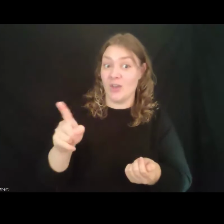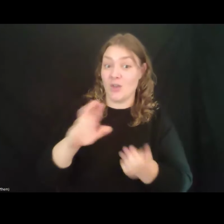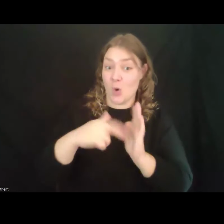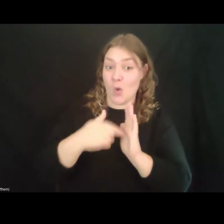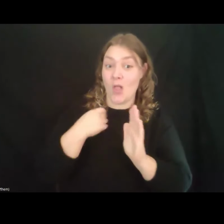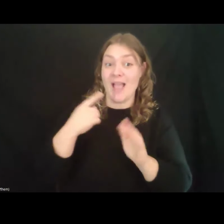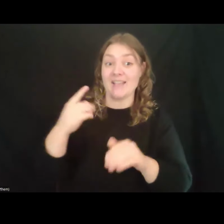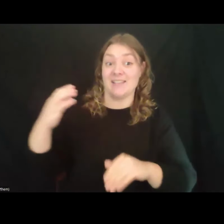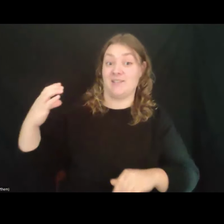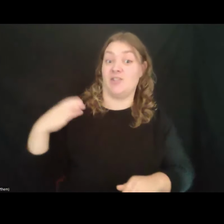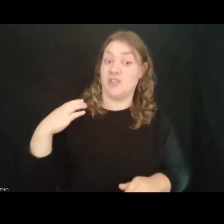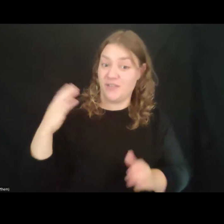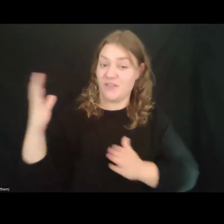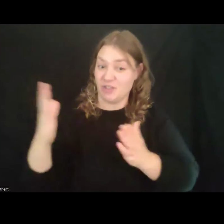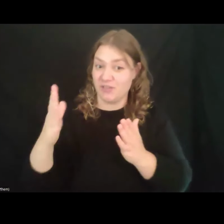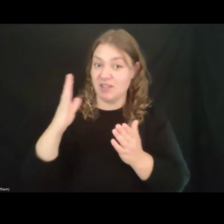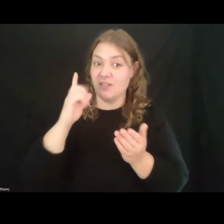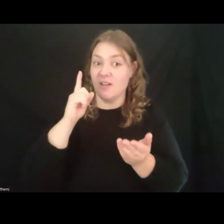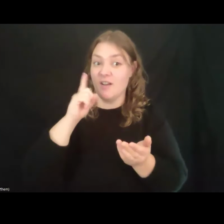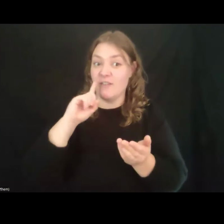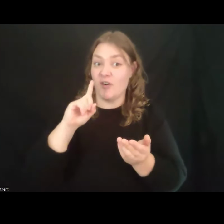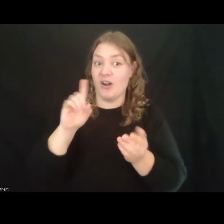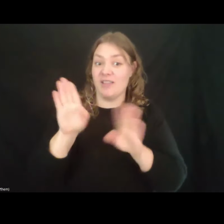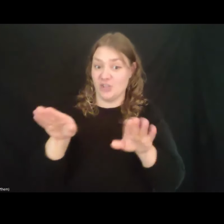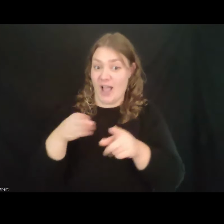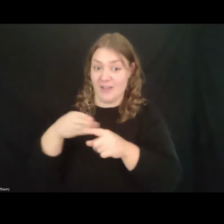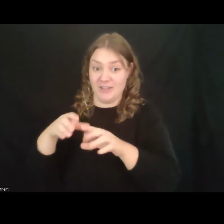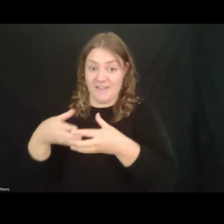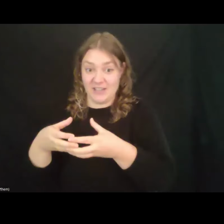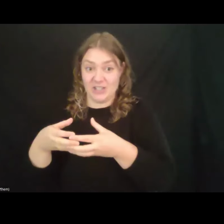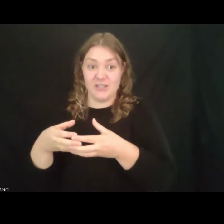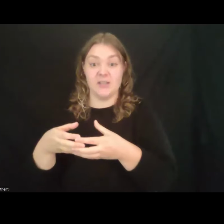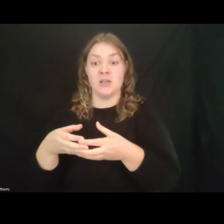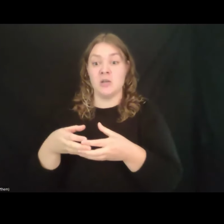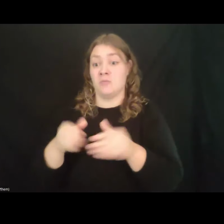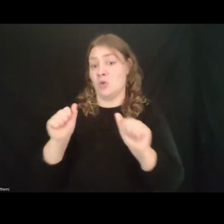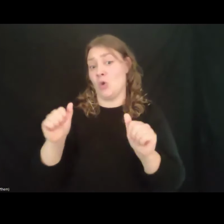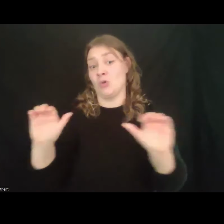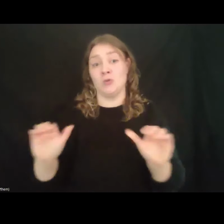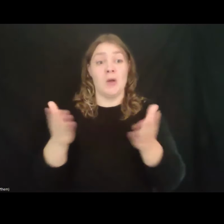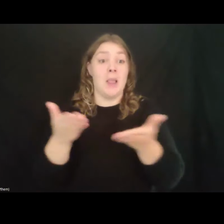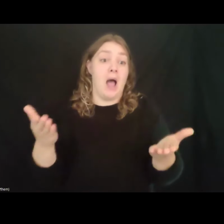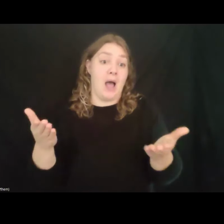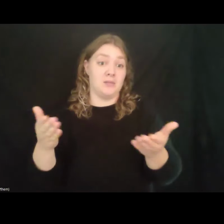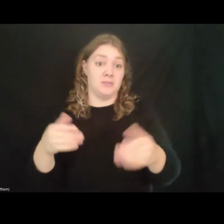services for the child div Vision um uh you could do a lot and so like one of the things